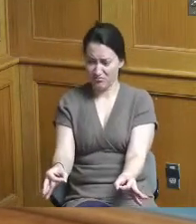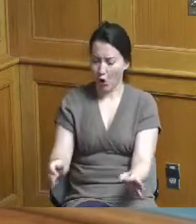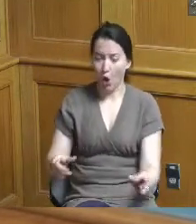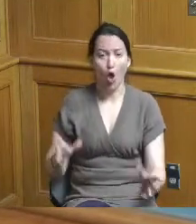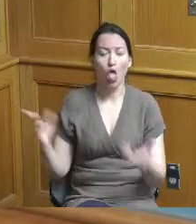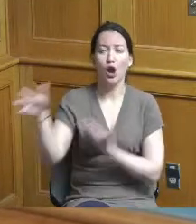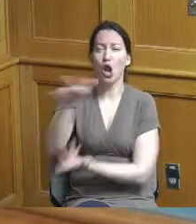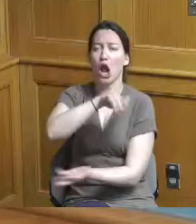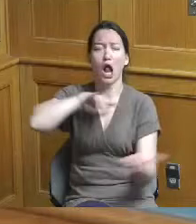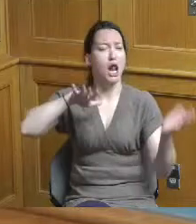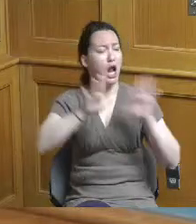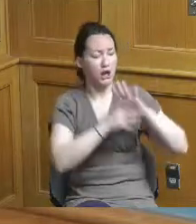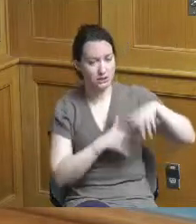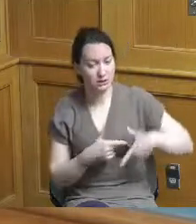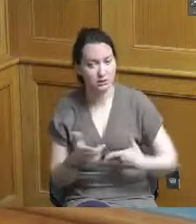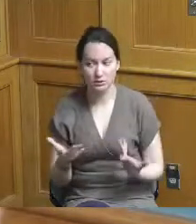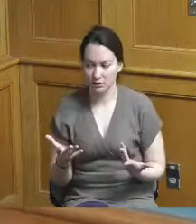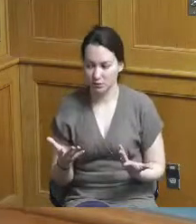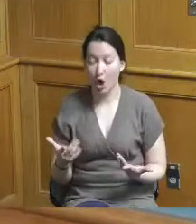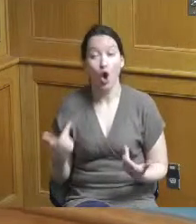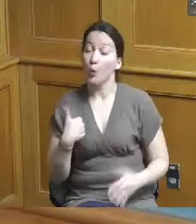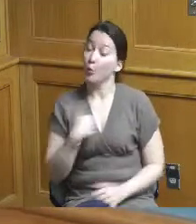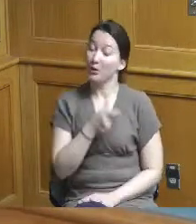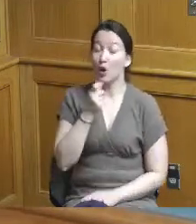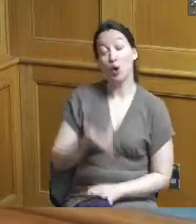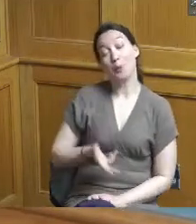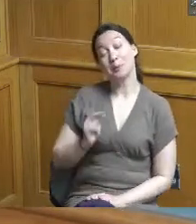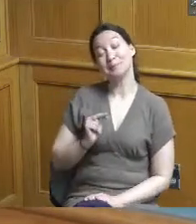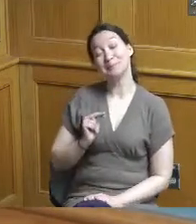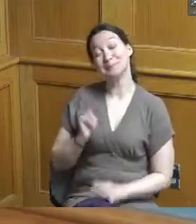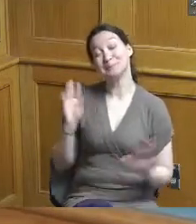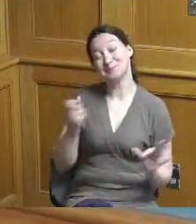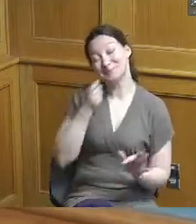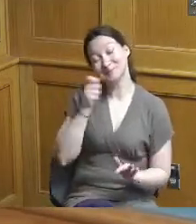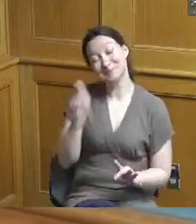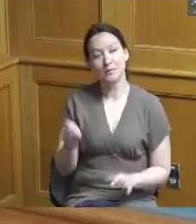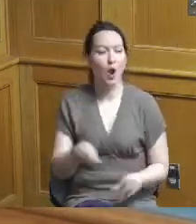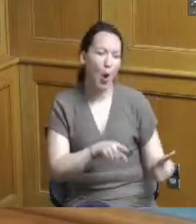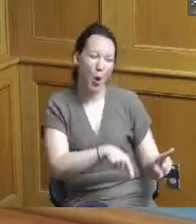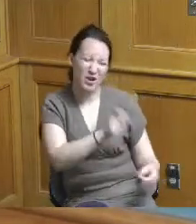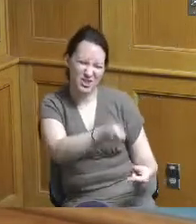wild and you tell them well we don't own it and then over here well they got a judgment we got to